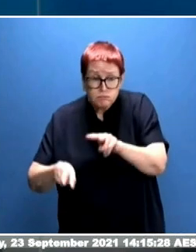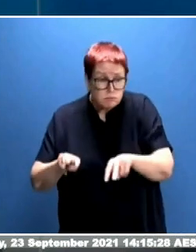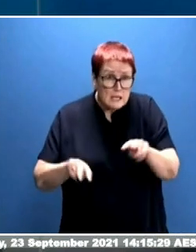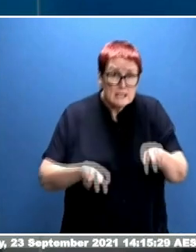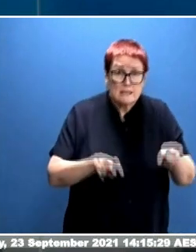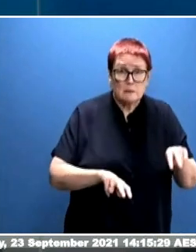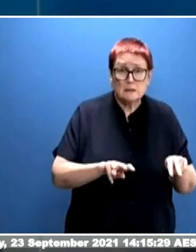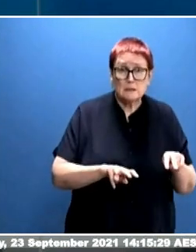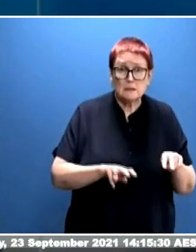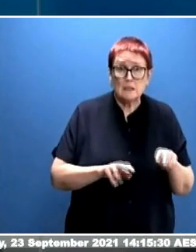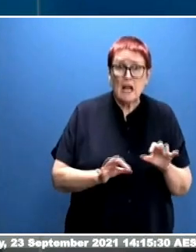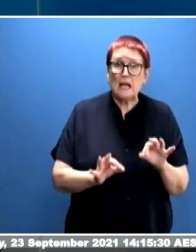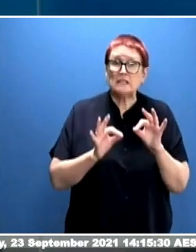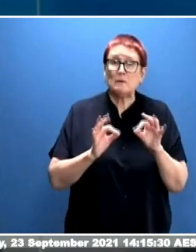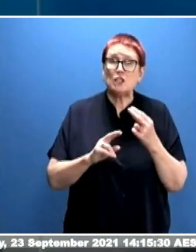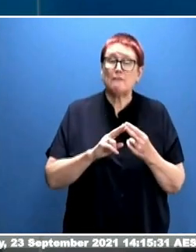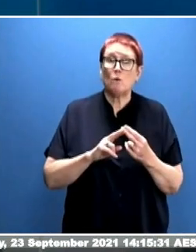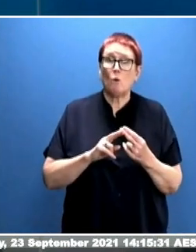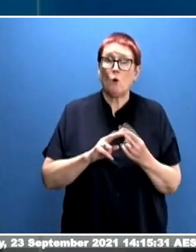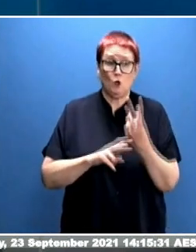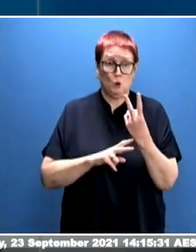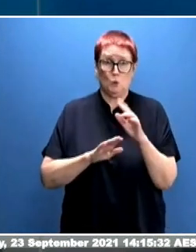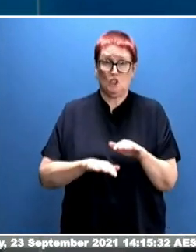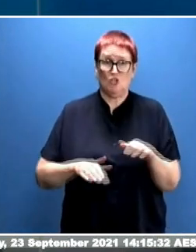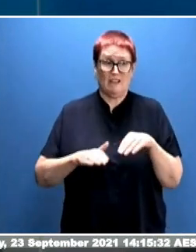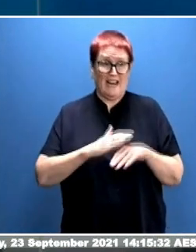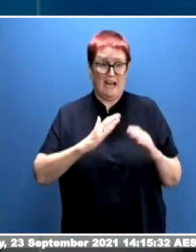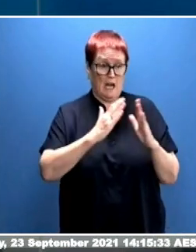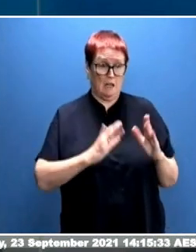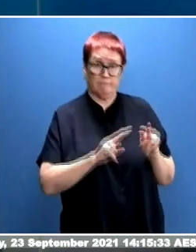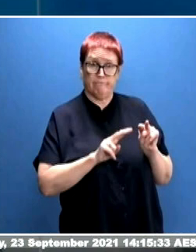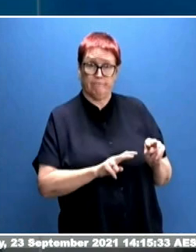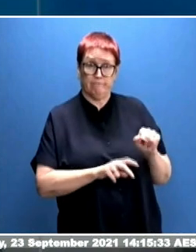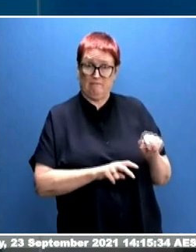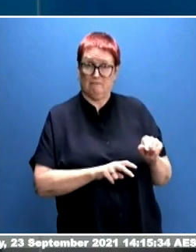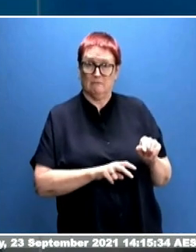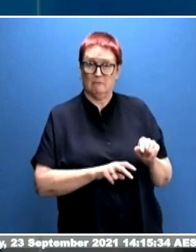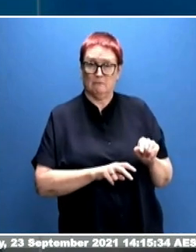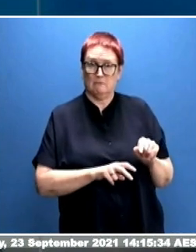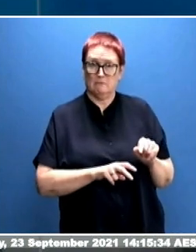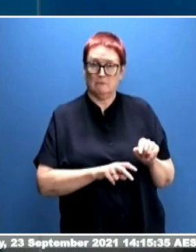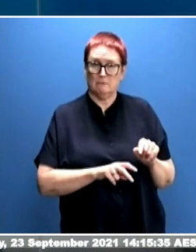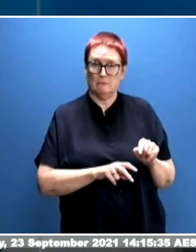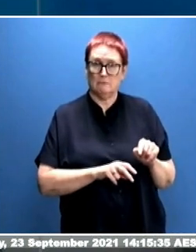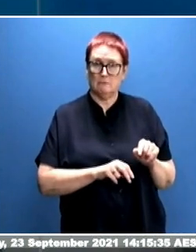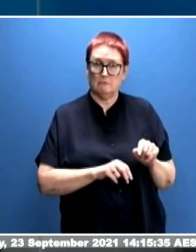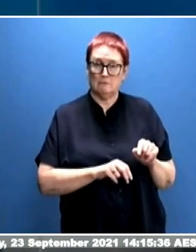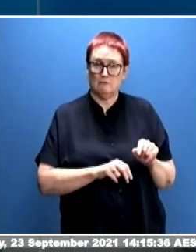the ones involving the children that have been in the Secure Care, what does